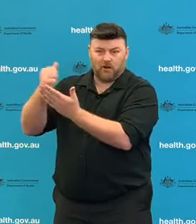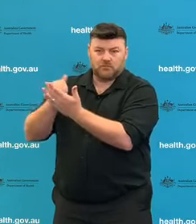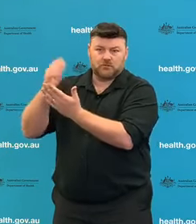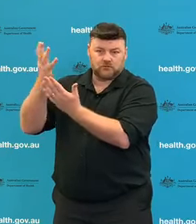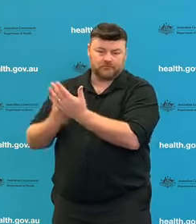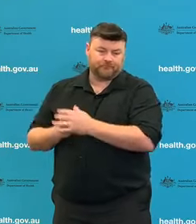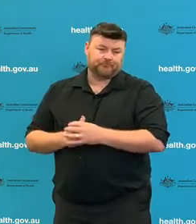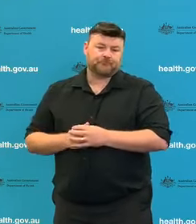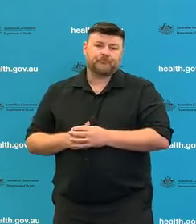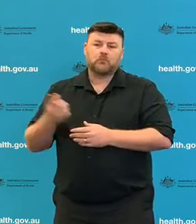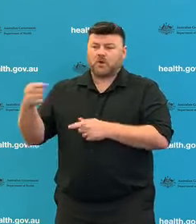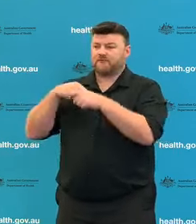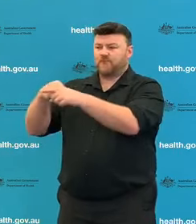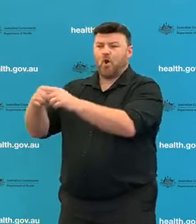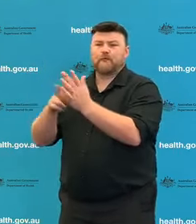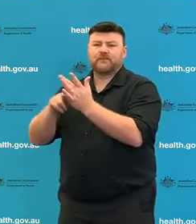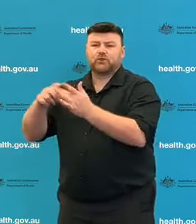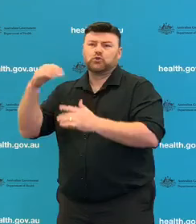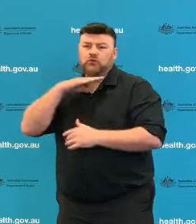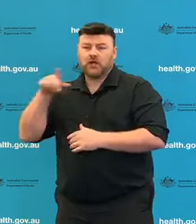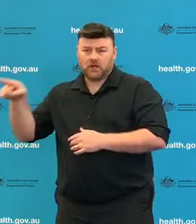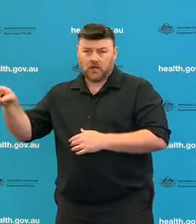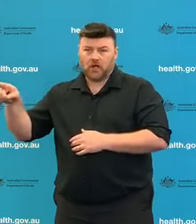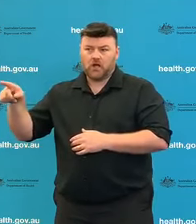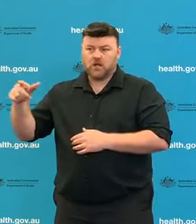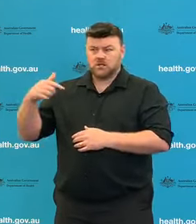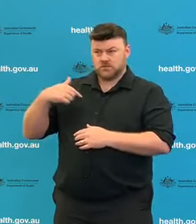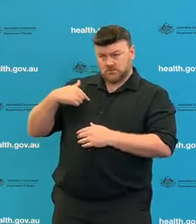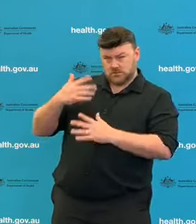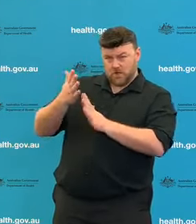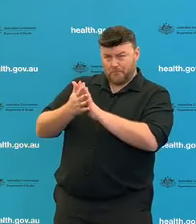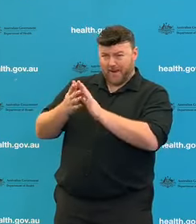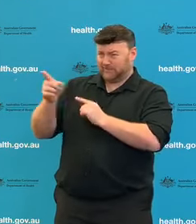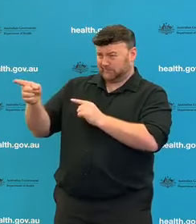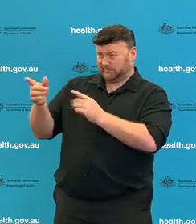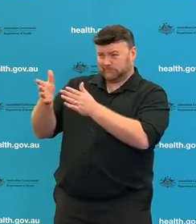but it seems that there's a- some sort of a delay in the numbers being